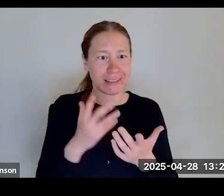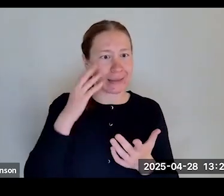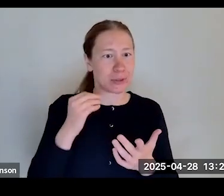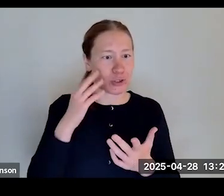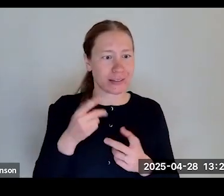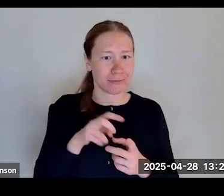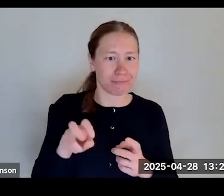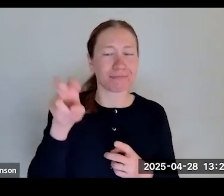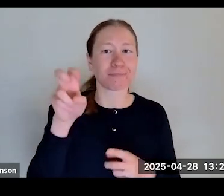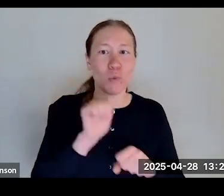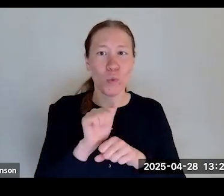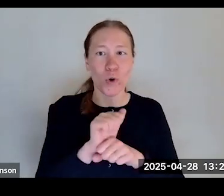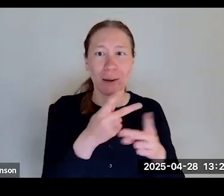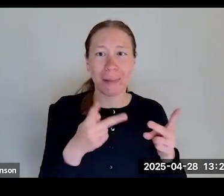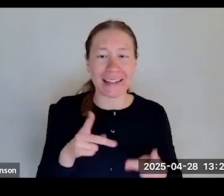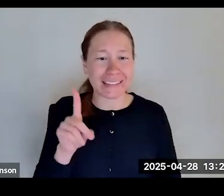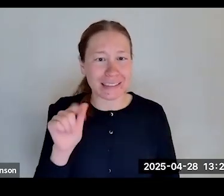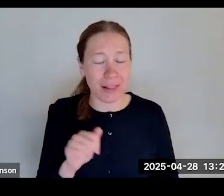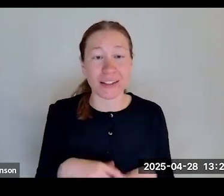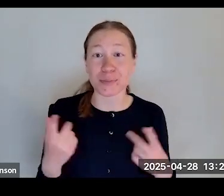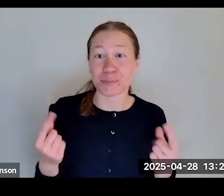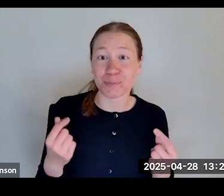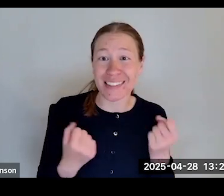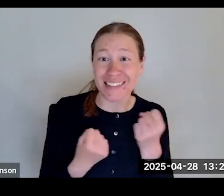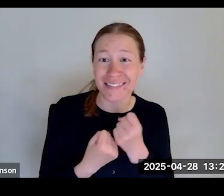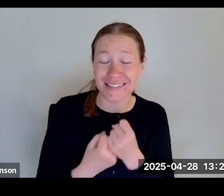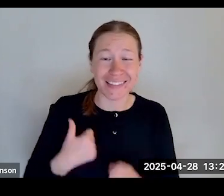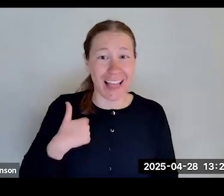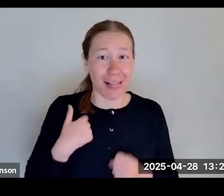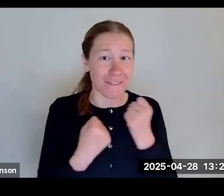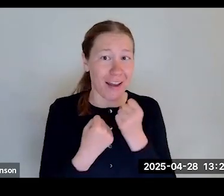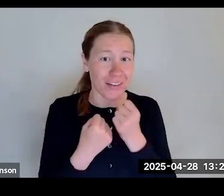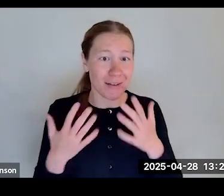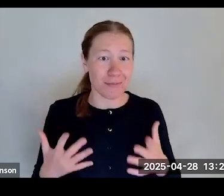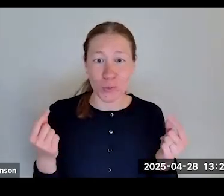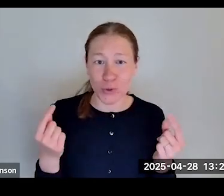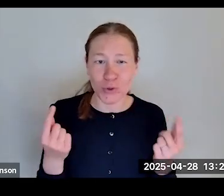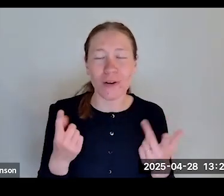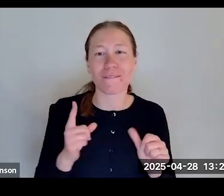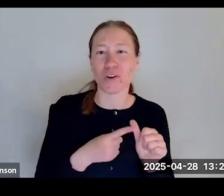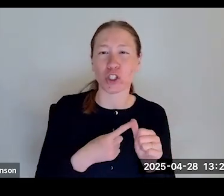Some ways that employees can self-advocate our first by assessing your own comfort level and needs.